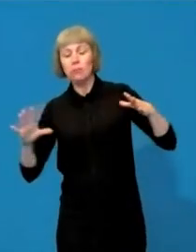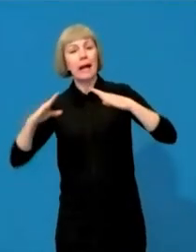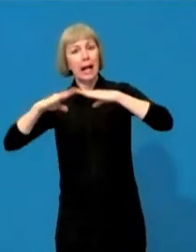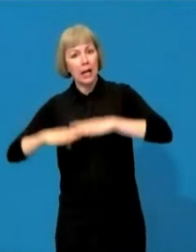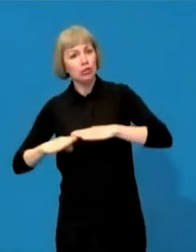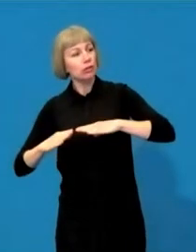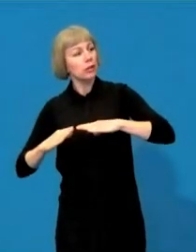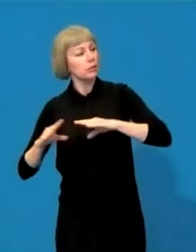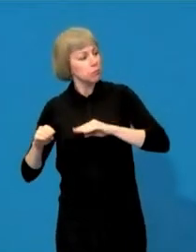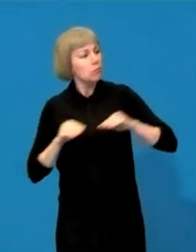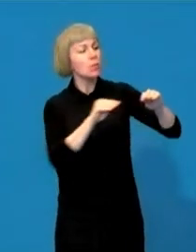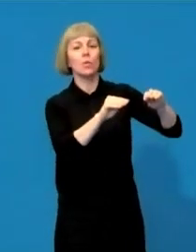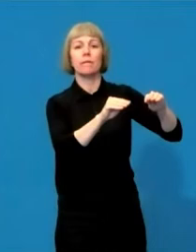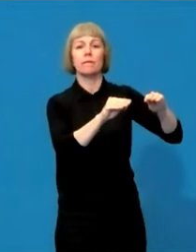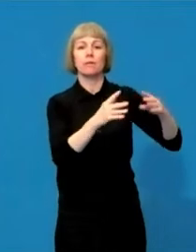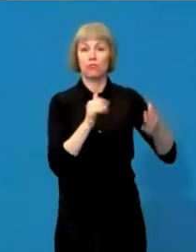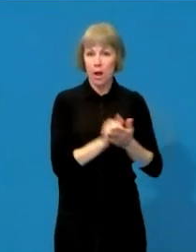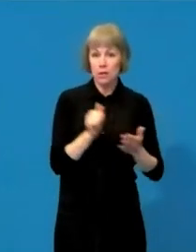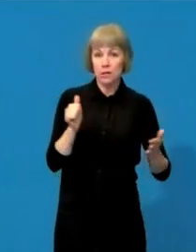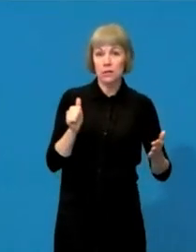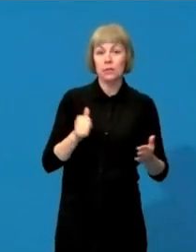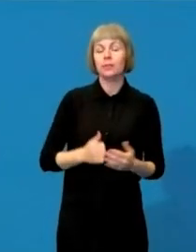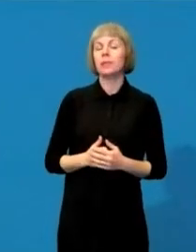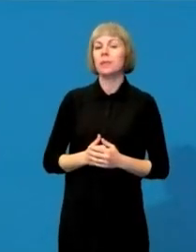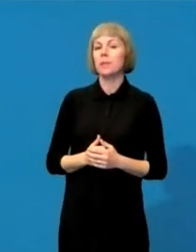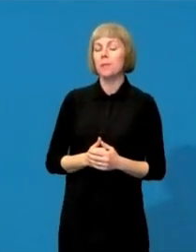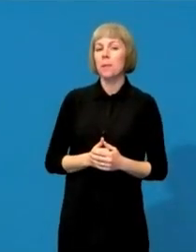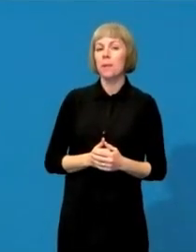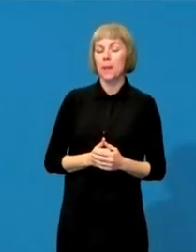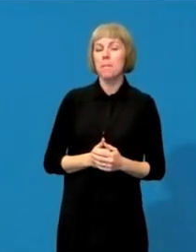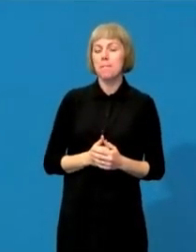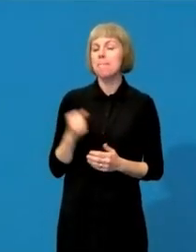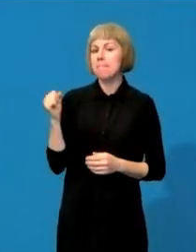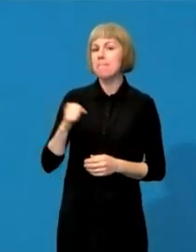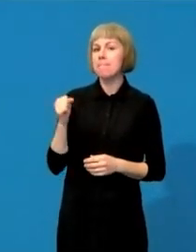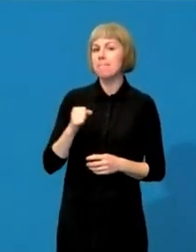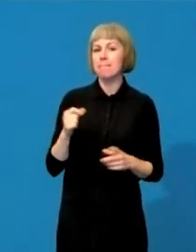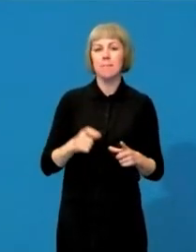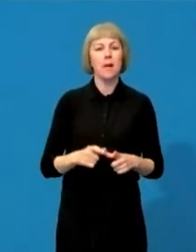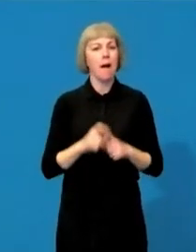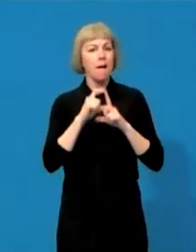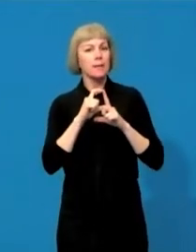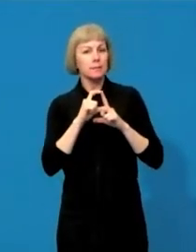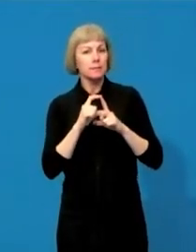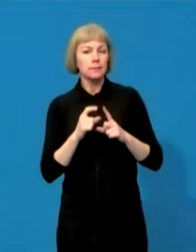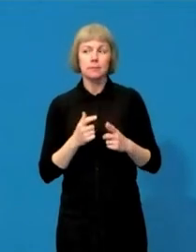Well, yeah, I - it is - it would be hard and then it would also be hard on my